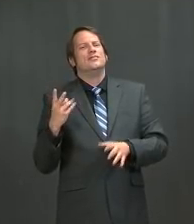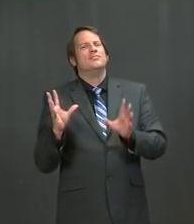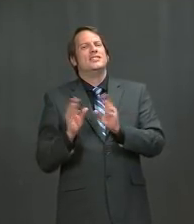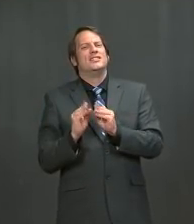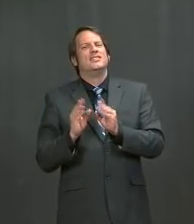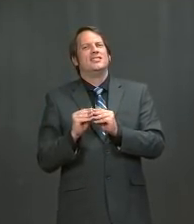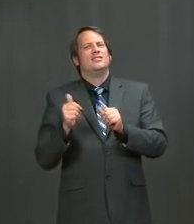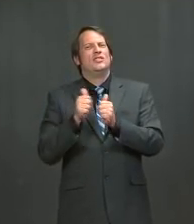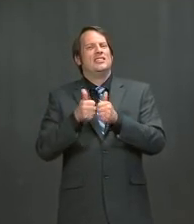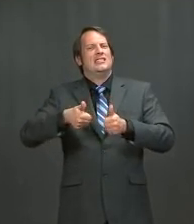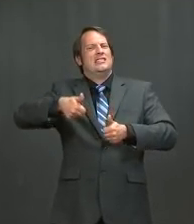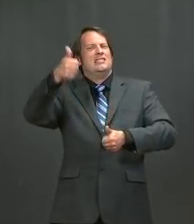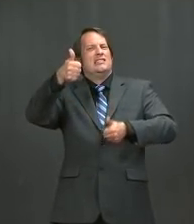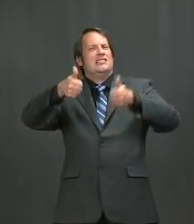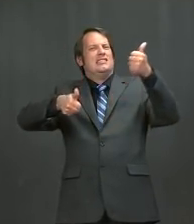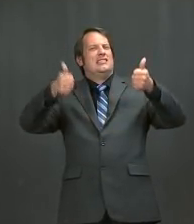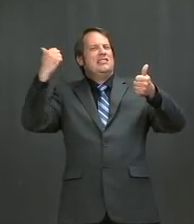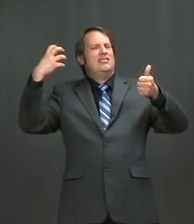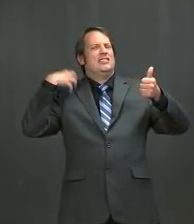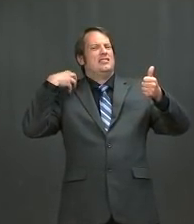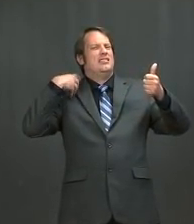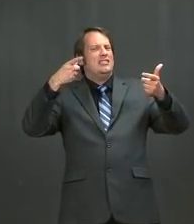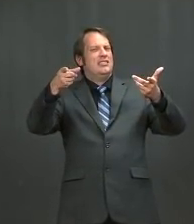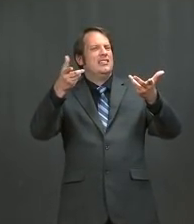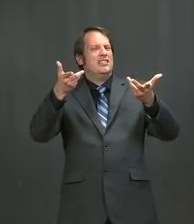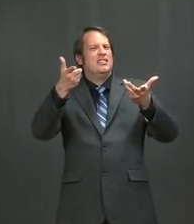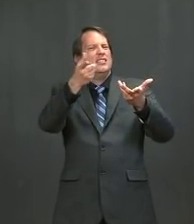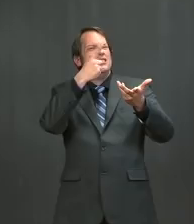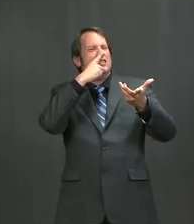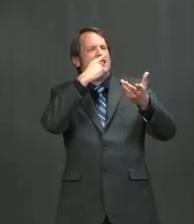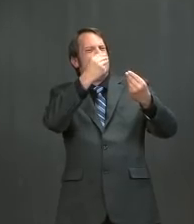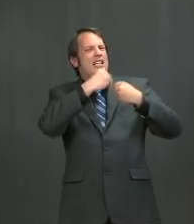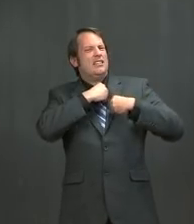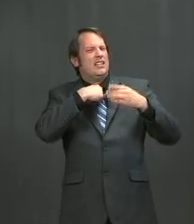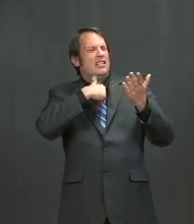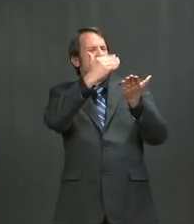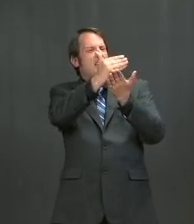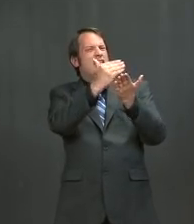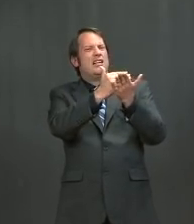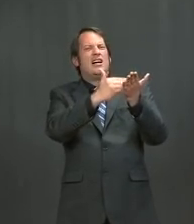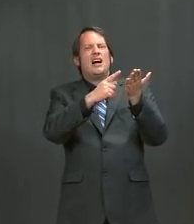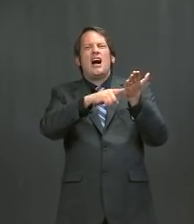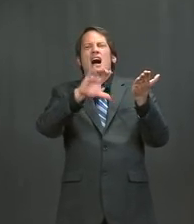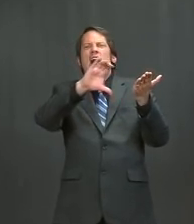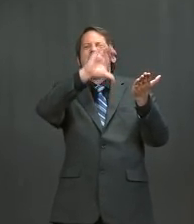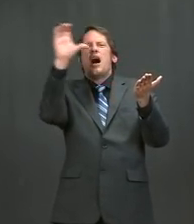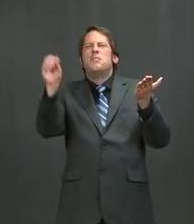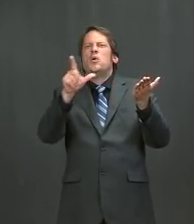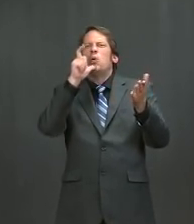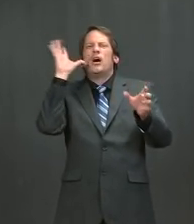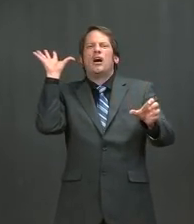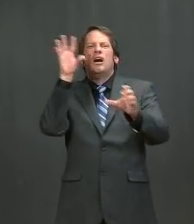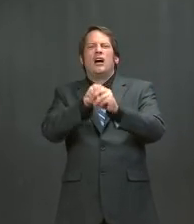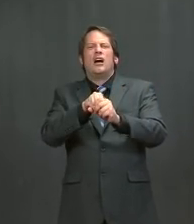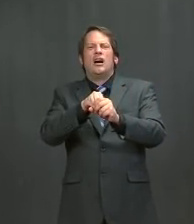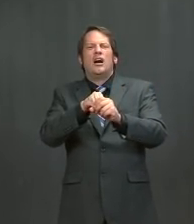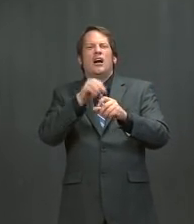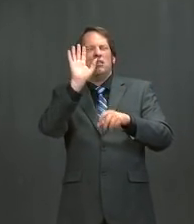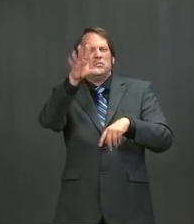The Press: Can you give us a list of companies that'll be participating in that? And then, there was a report out on Japanese media